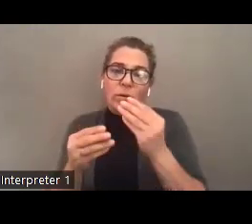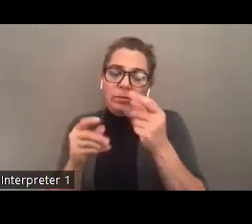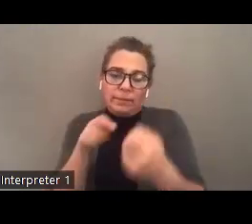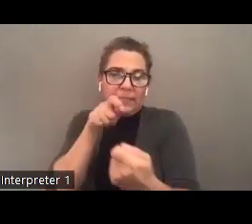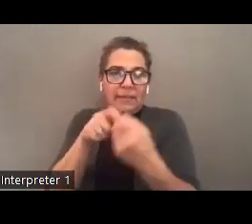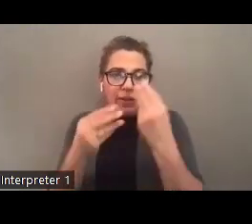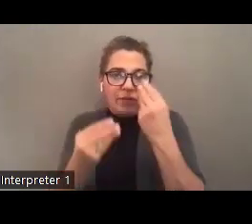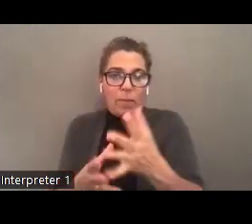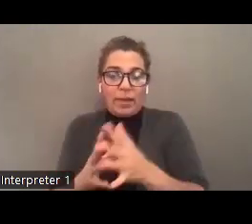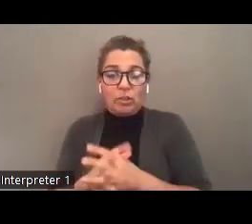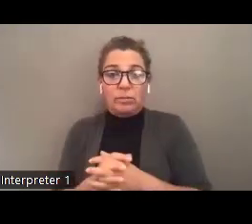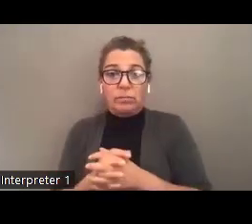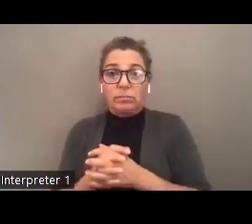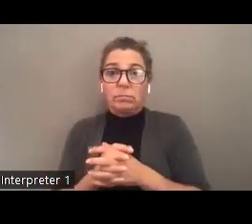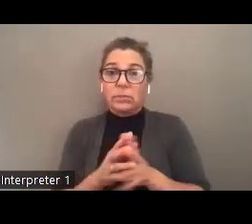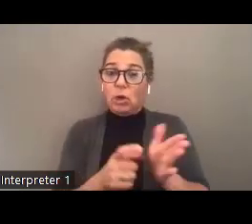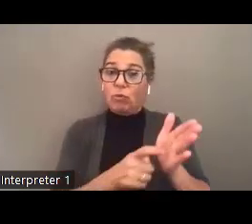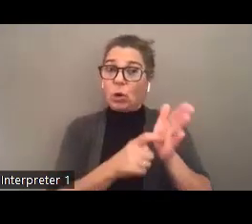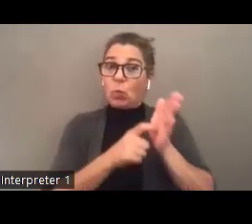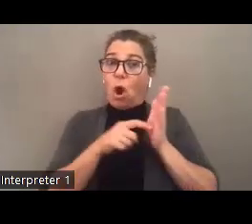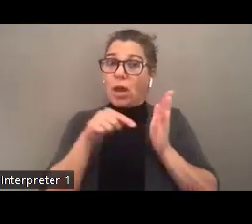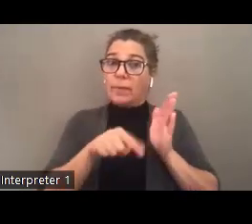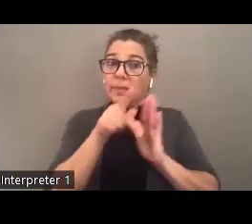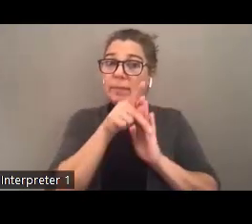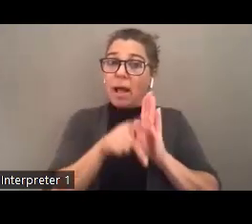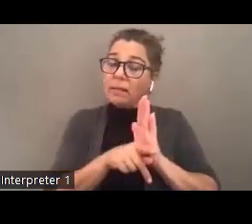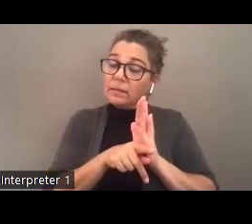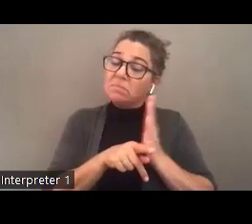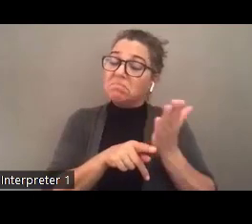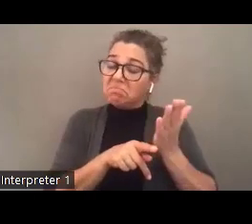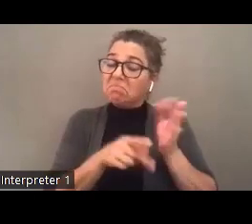As for the requirements of the policy, they're quite simple.